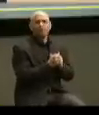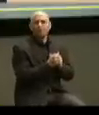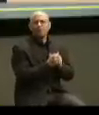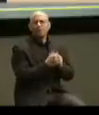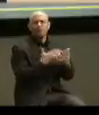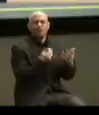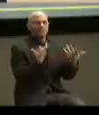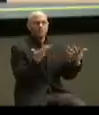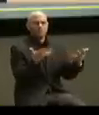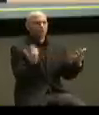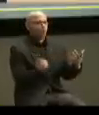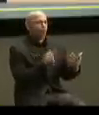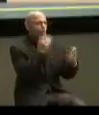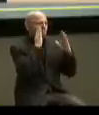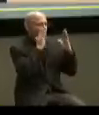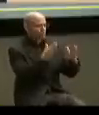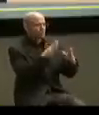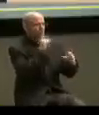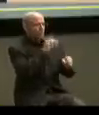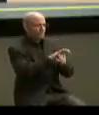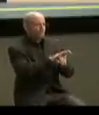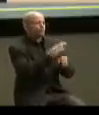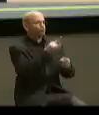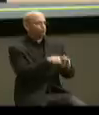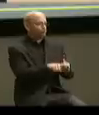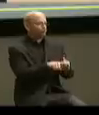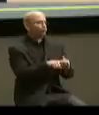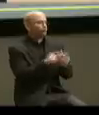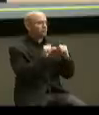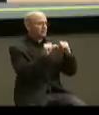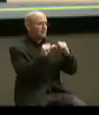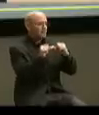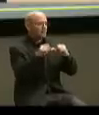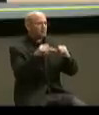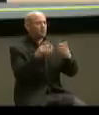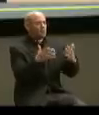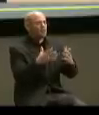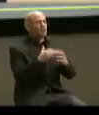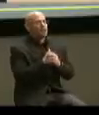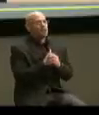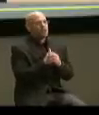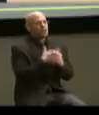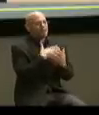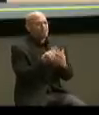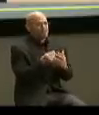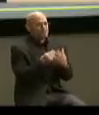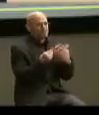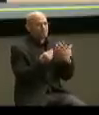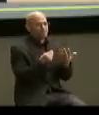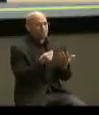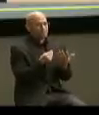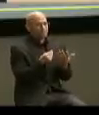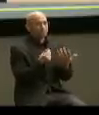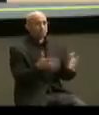THE SENSE OF MICHELLE MOORE WHO IS ALWAYS SO FOCUSED AND COMMITTED TO SUSTAINABILITY.